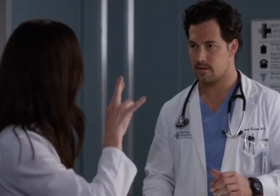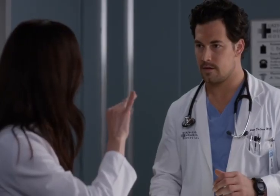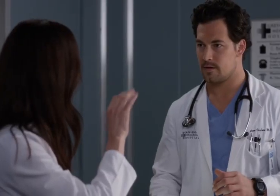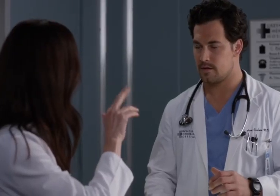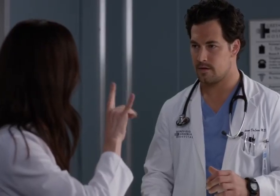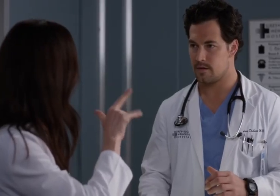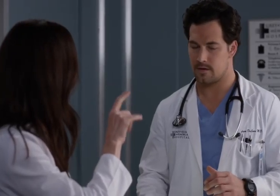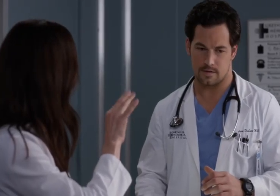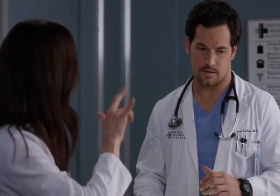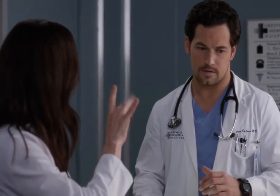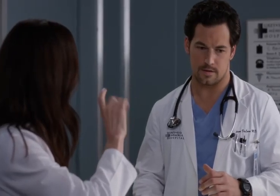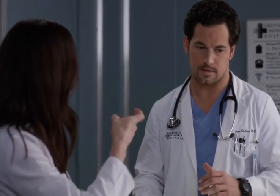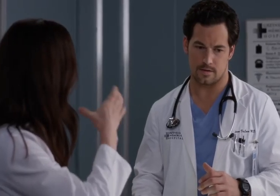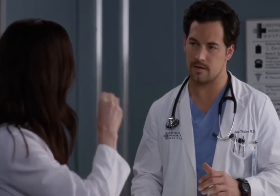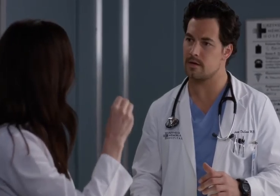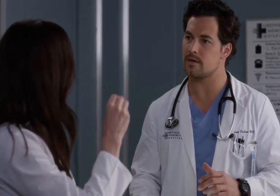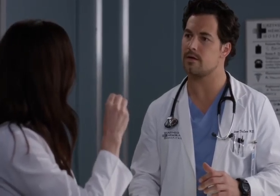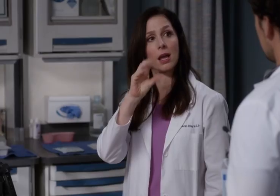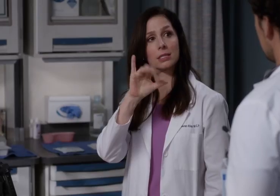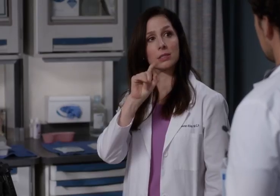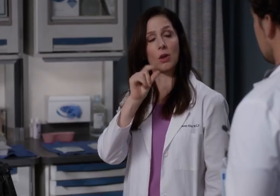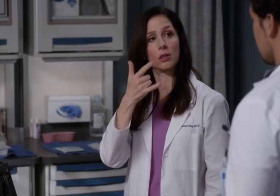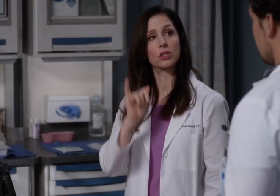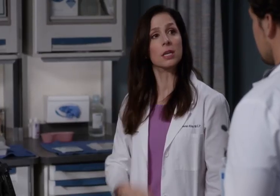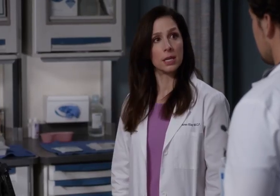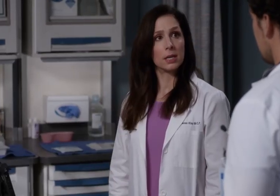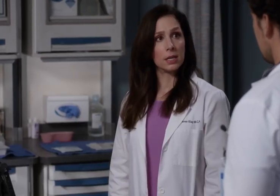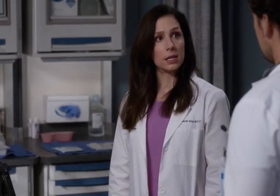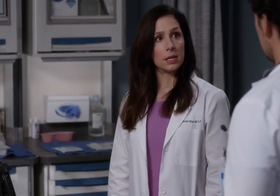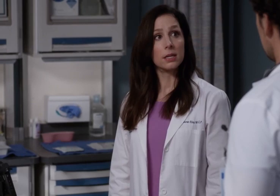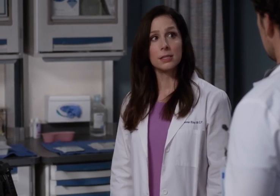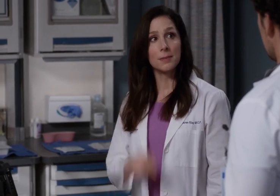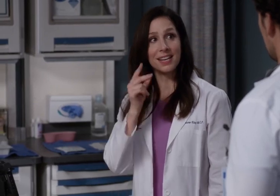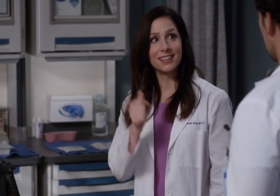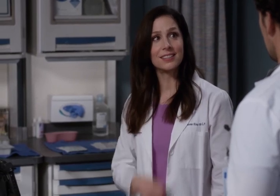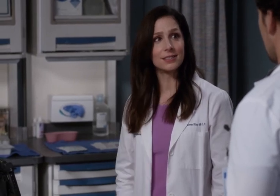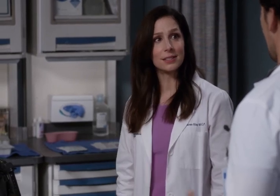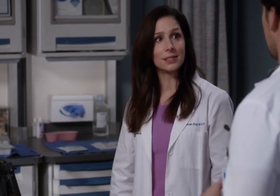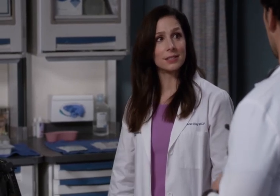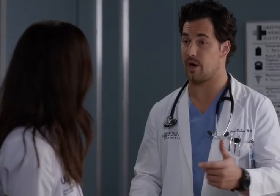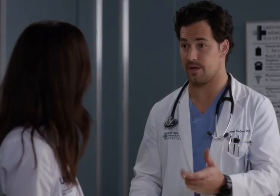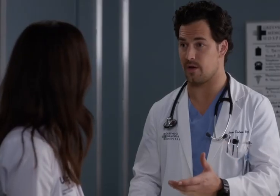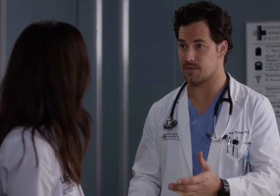a pericardial fluid culture and the cytology. (snaps fingers) Immediately. We already did those.